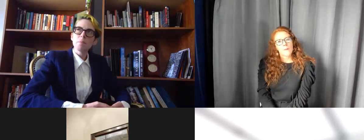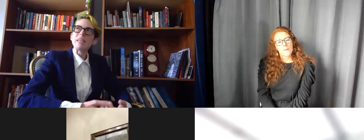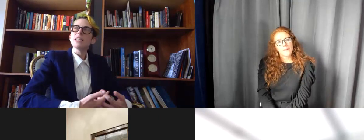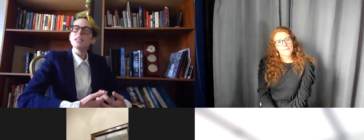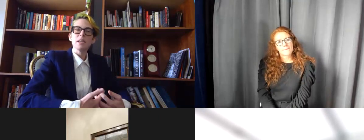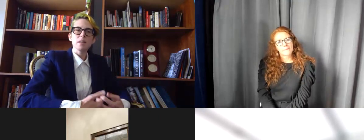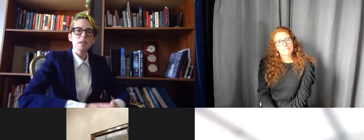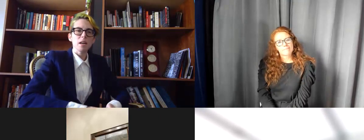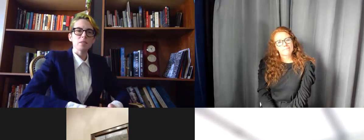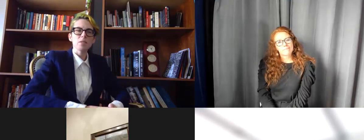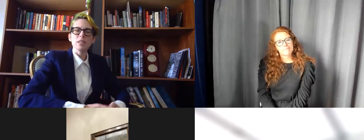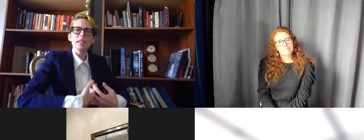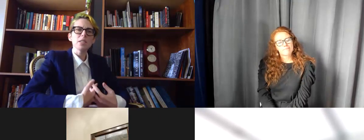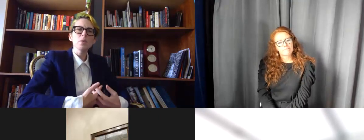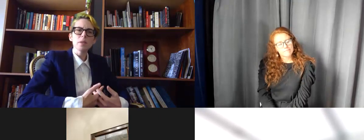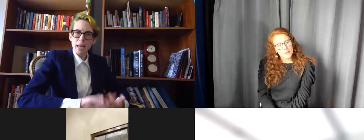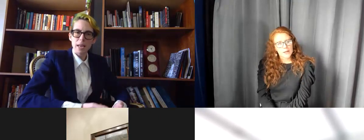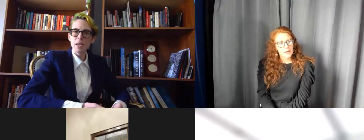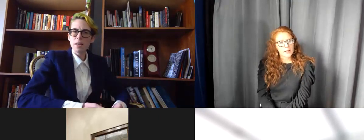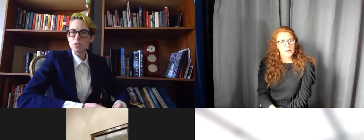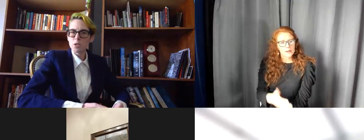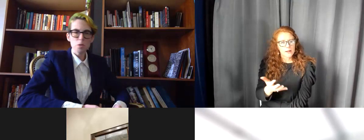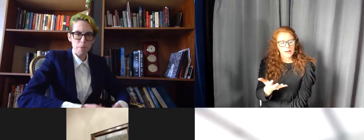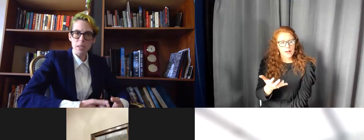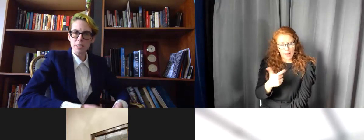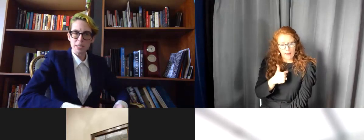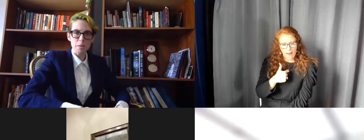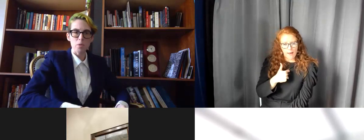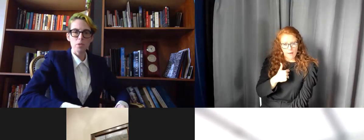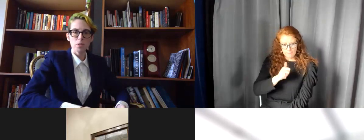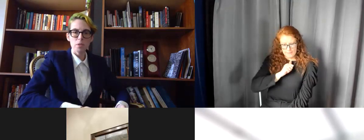Farrah Garland: basically that that it's okay to be disabled.